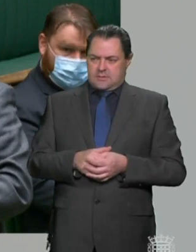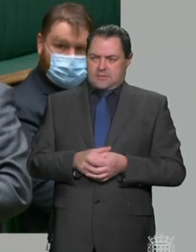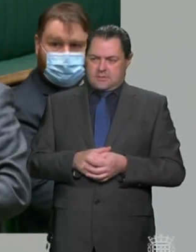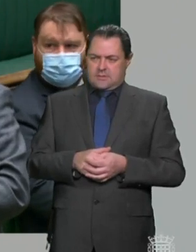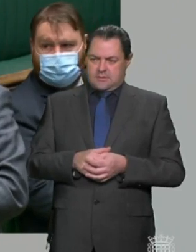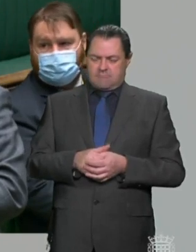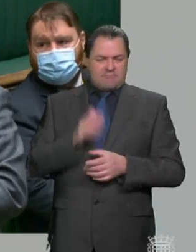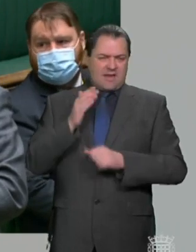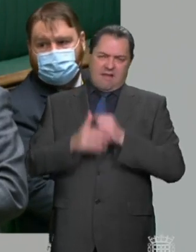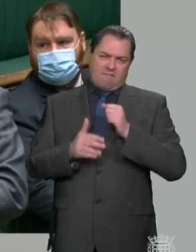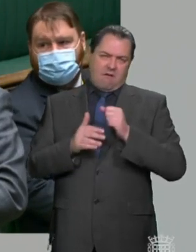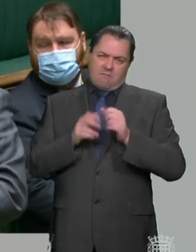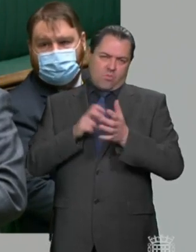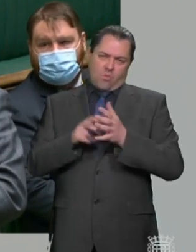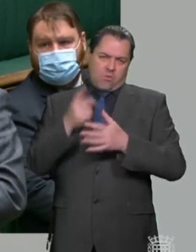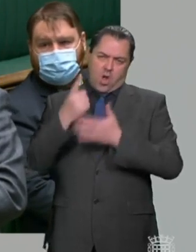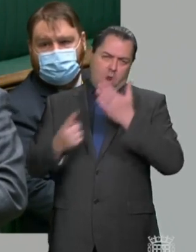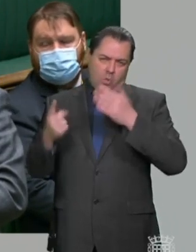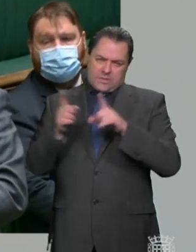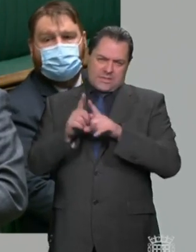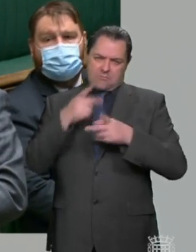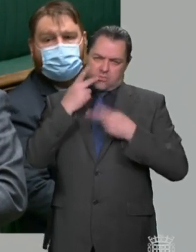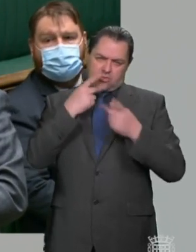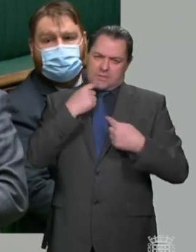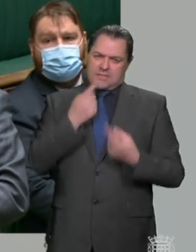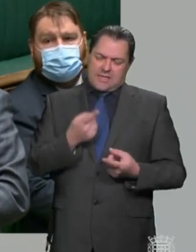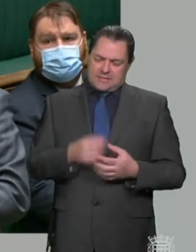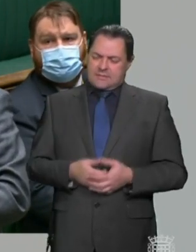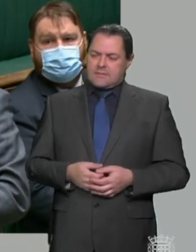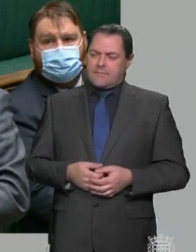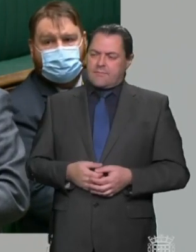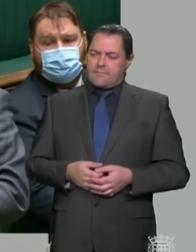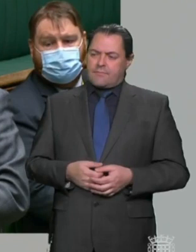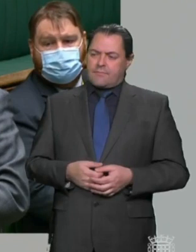One hundred and twenty-eight thousand people have died of coronavirus in the United Kingdom.